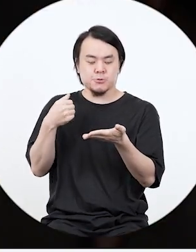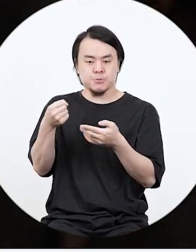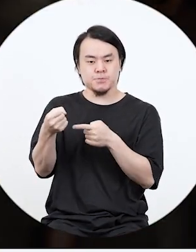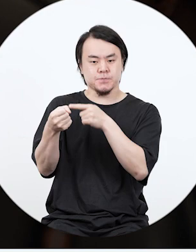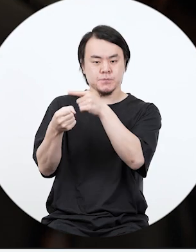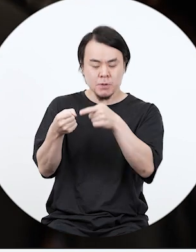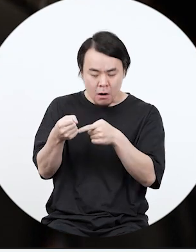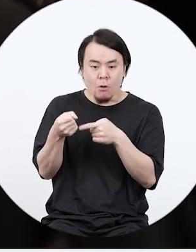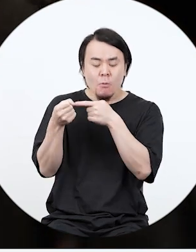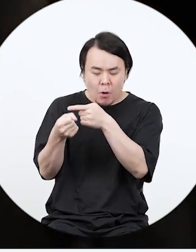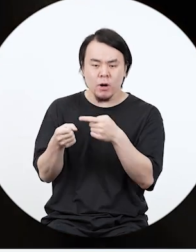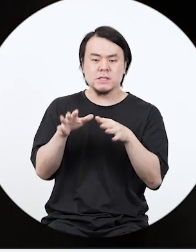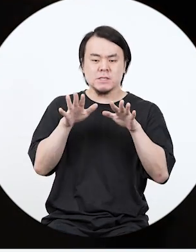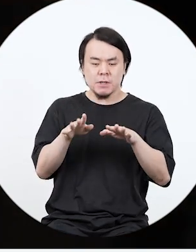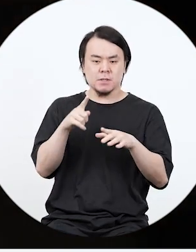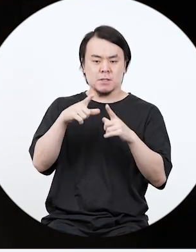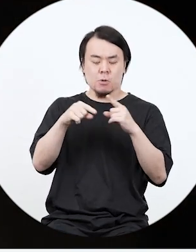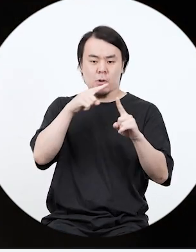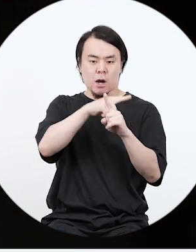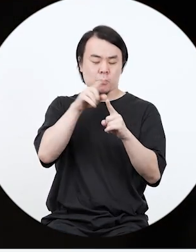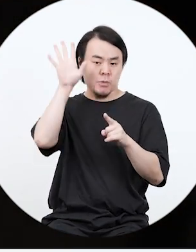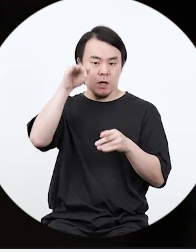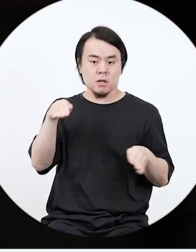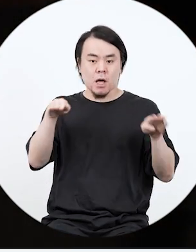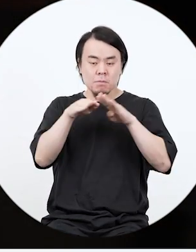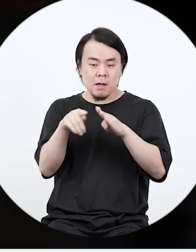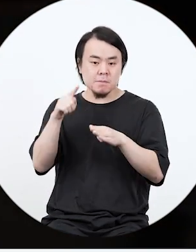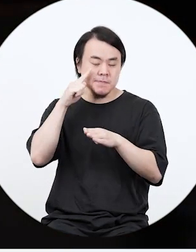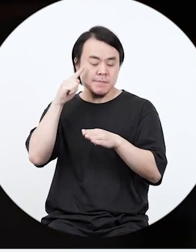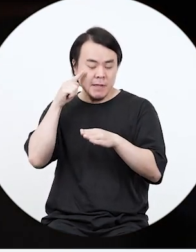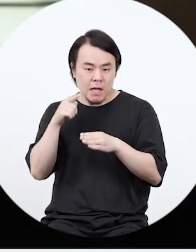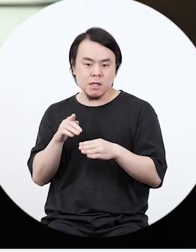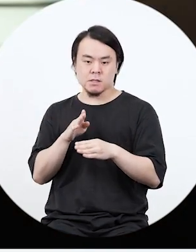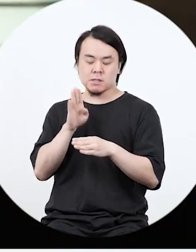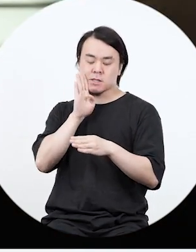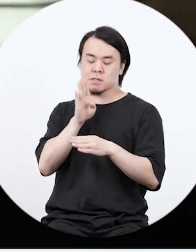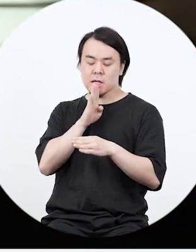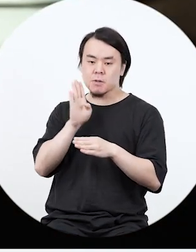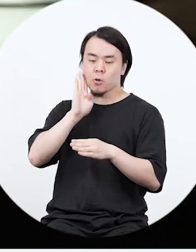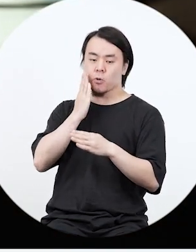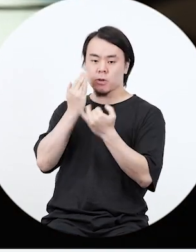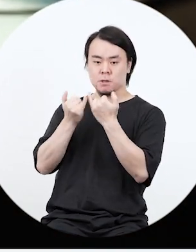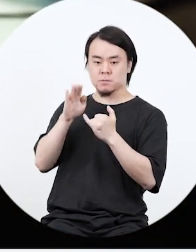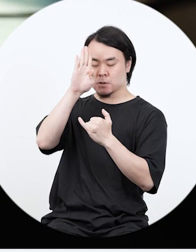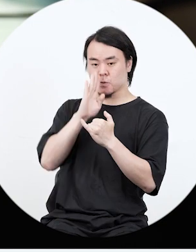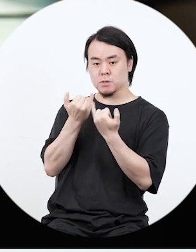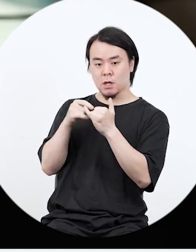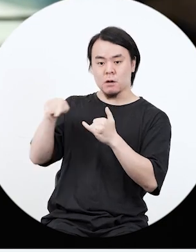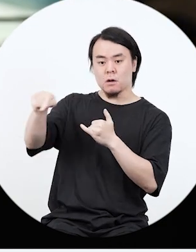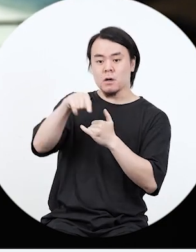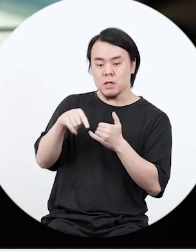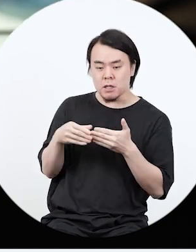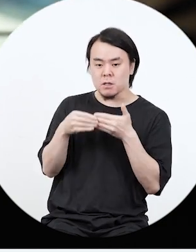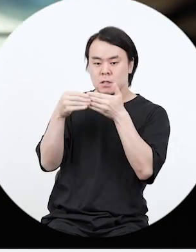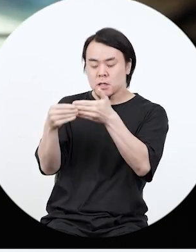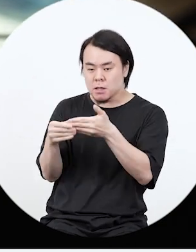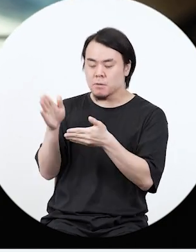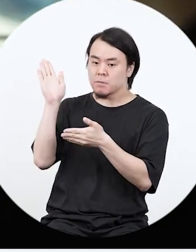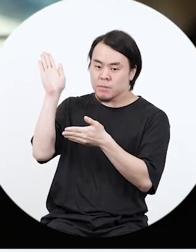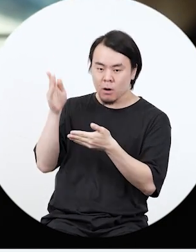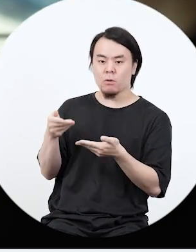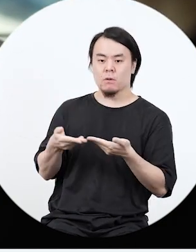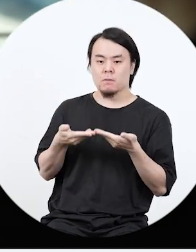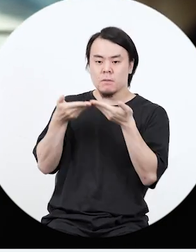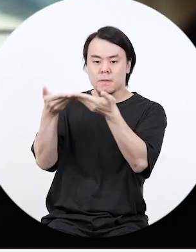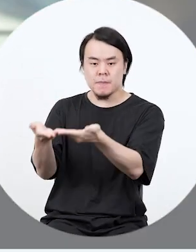We have conducted empirical usage tests using this hand-held version in museum-guided tours. We have provided guided tours for deaf and hard-of-hearing people.